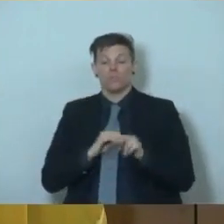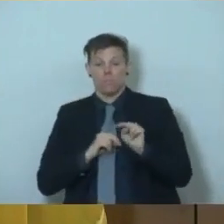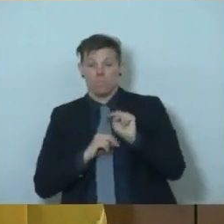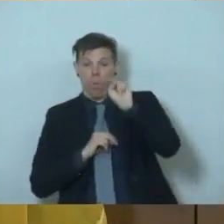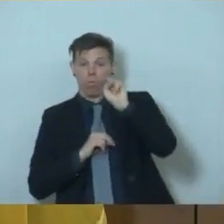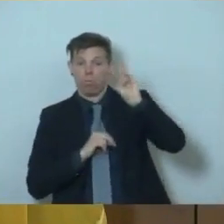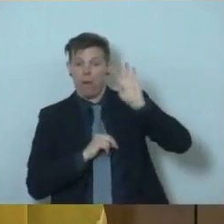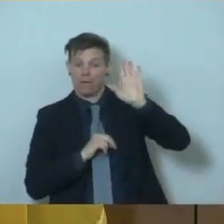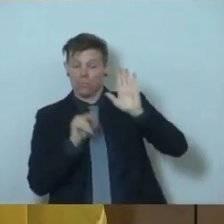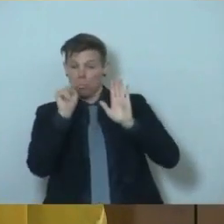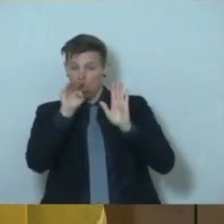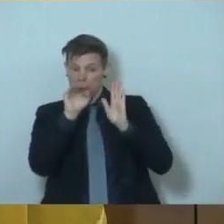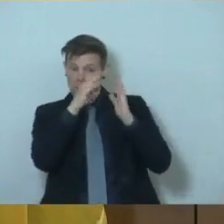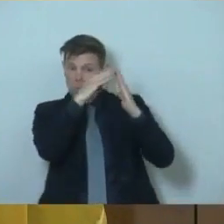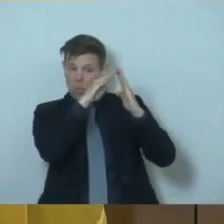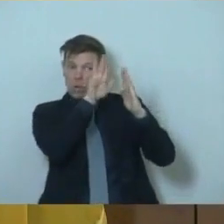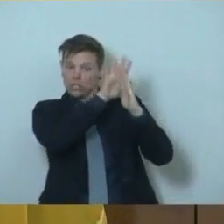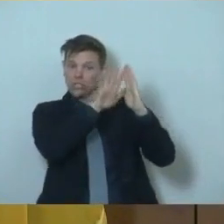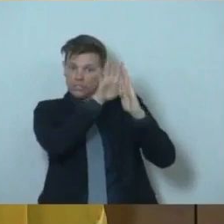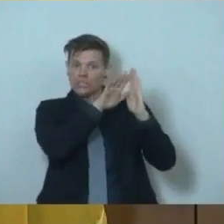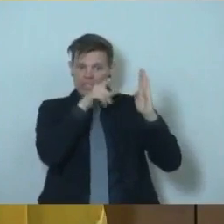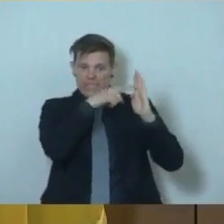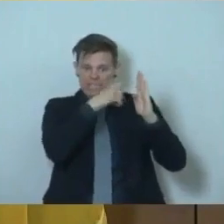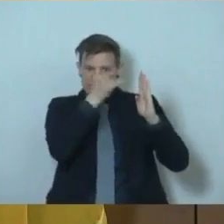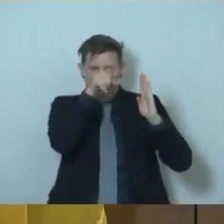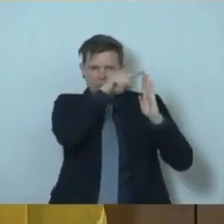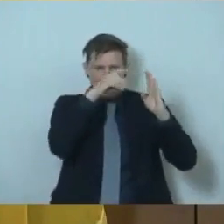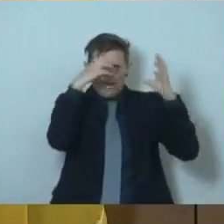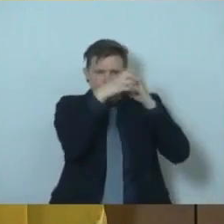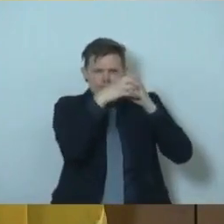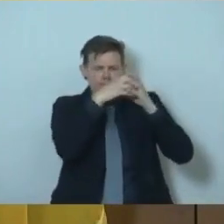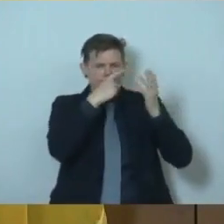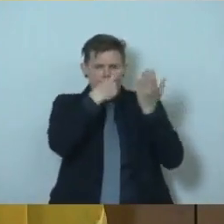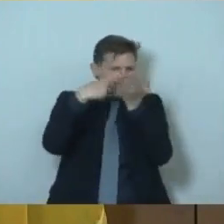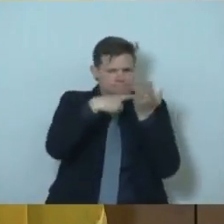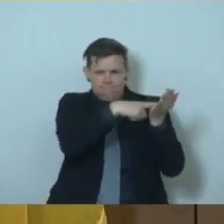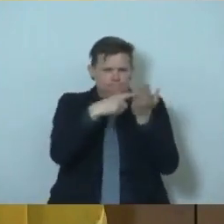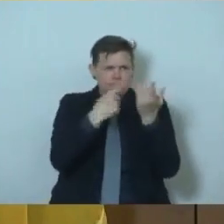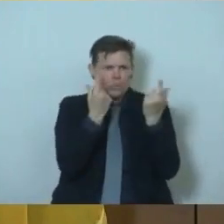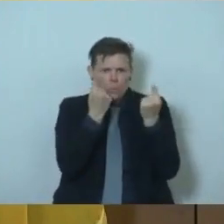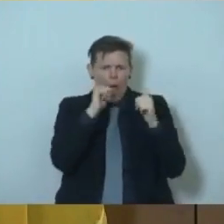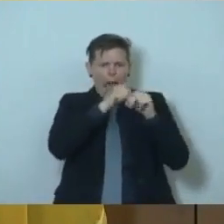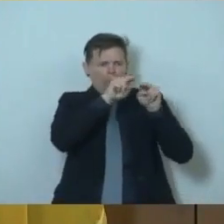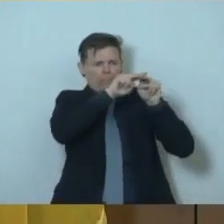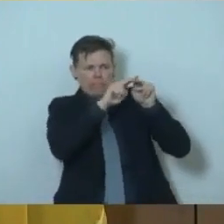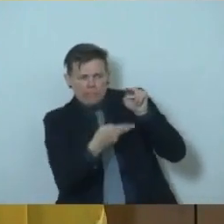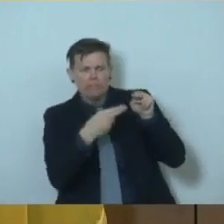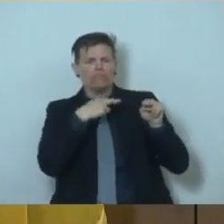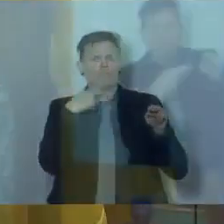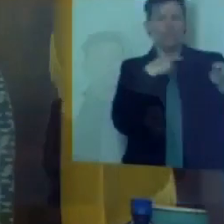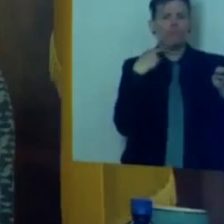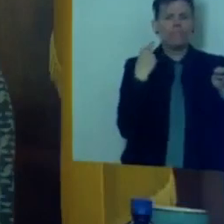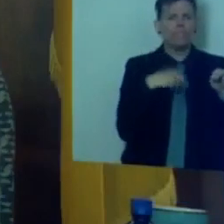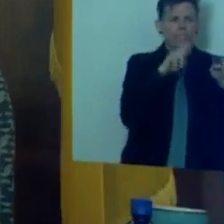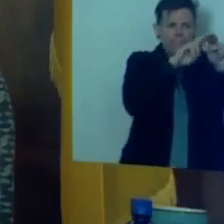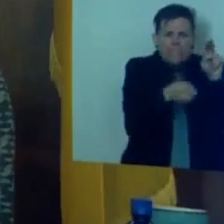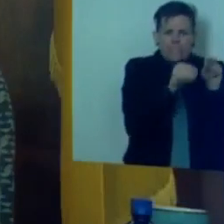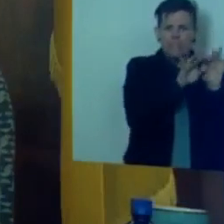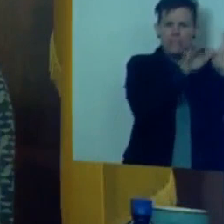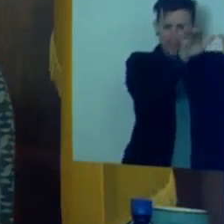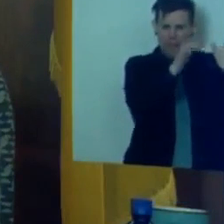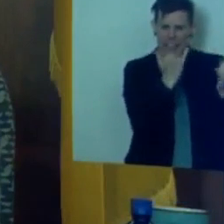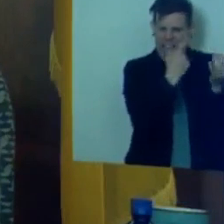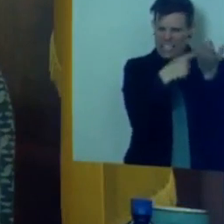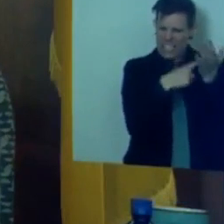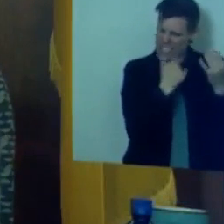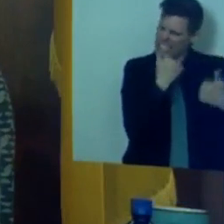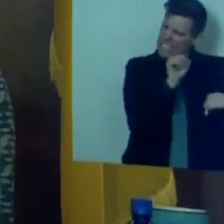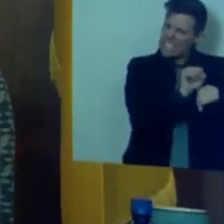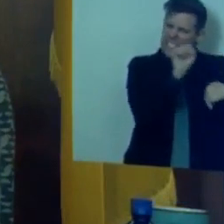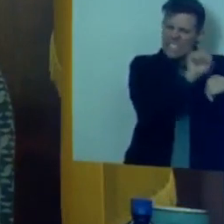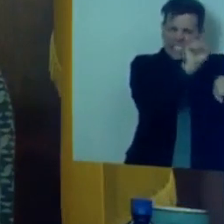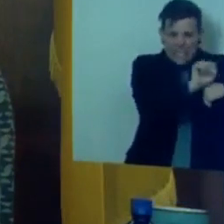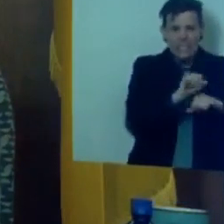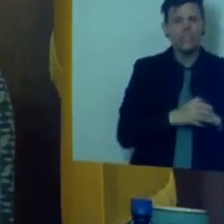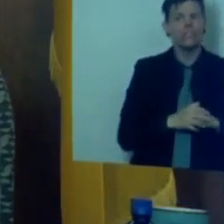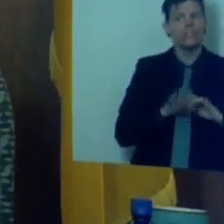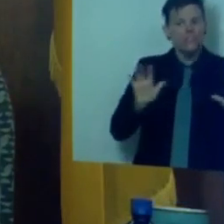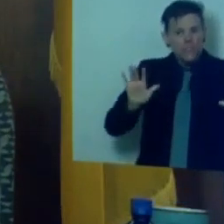EVEN MOST OF THE COMMUNITIES IN THE NORTHWEST REGION COME TOGETHER TO EFFECT COME TAINMENT TRAGEDIES TO MITIGATE RISKS AND SPREAD.